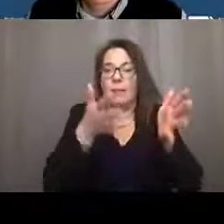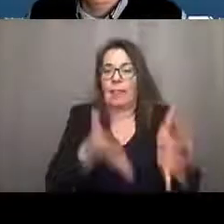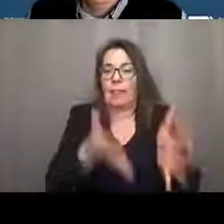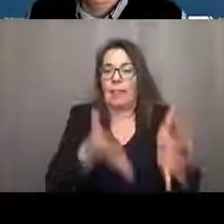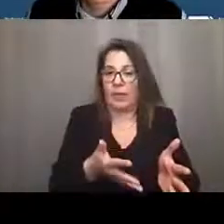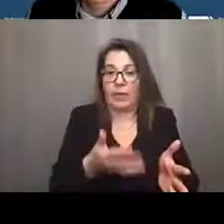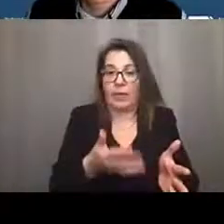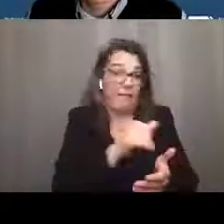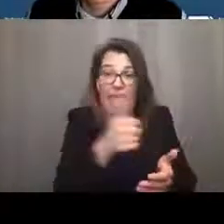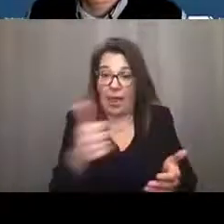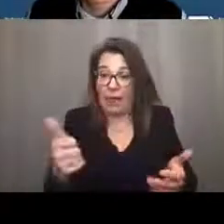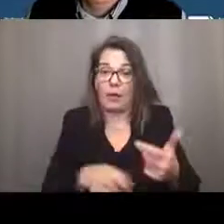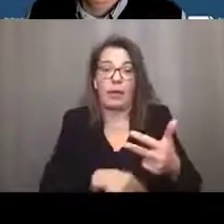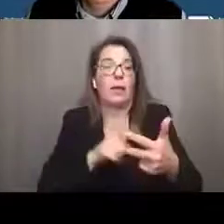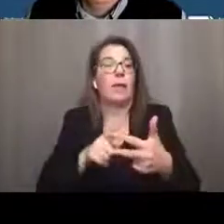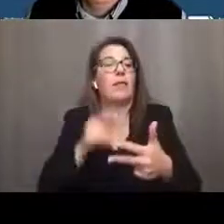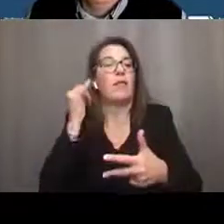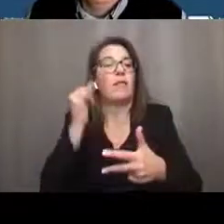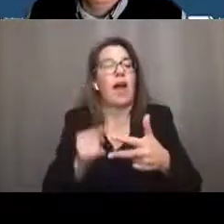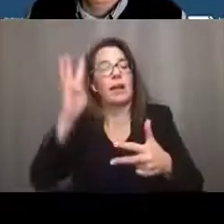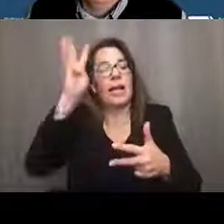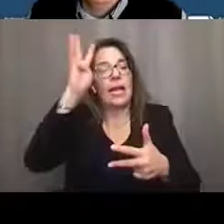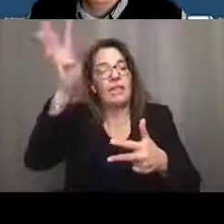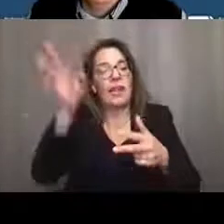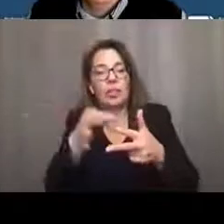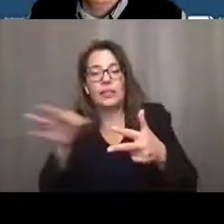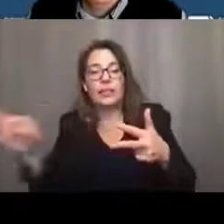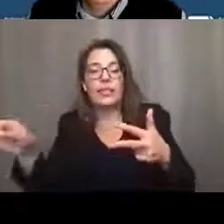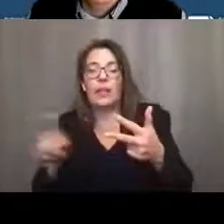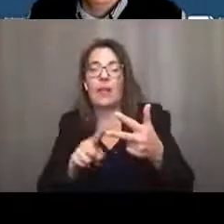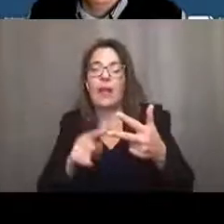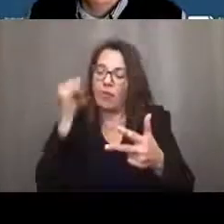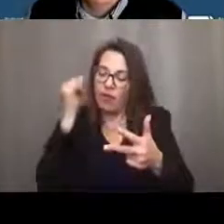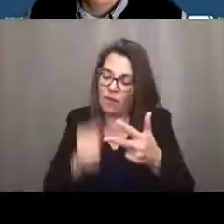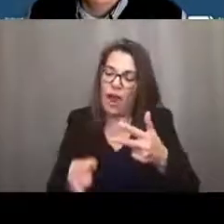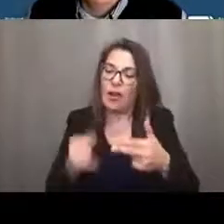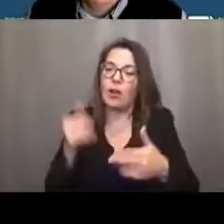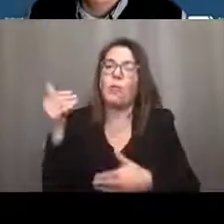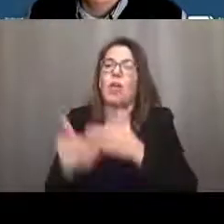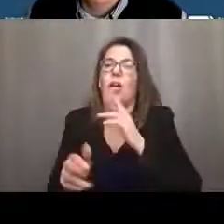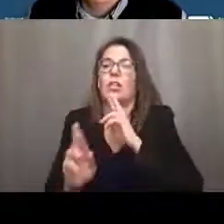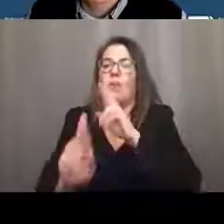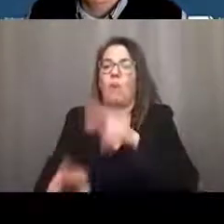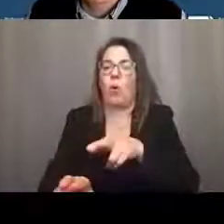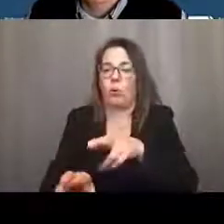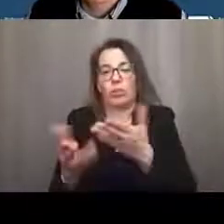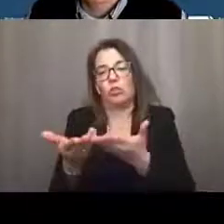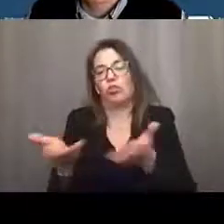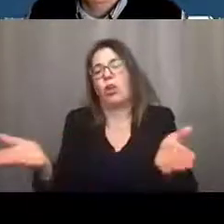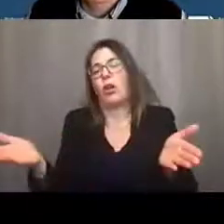also the final invention statement and the final progress report, generally in the form of the final RPPR